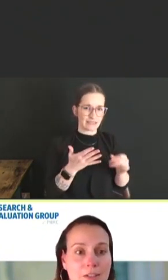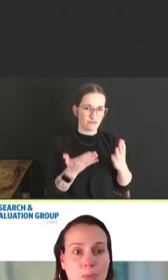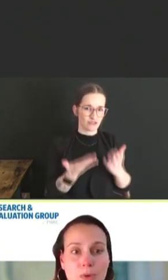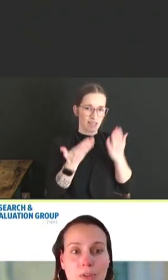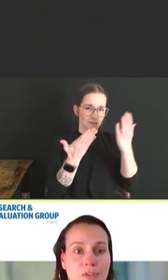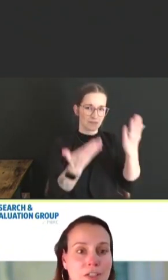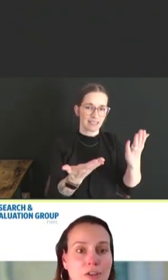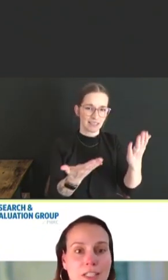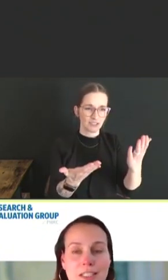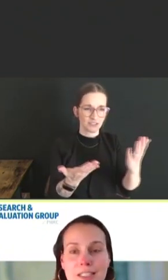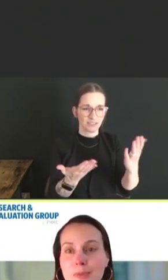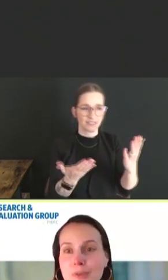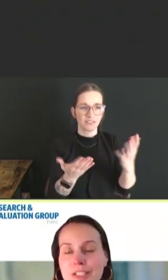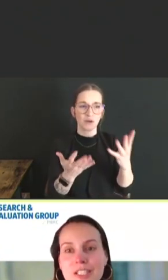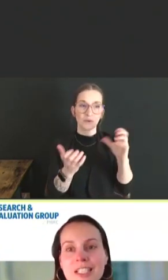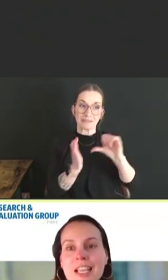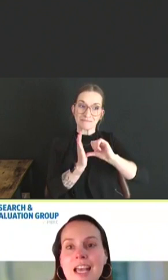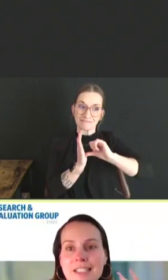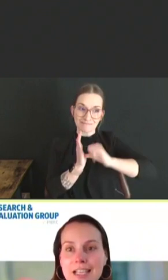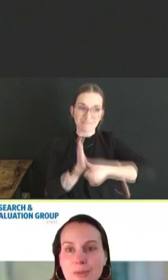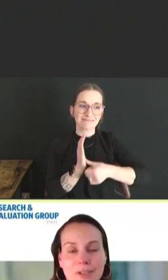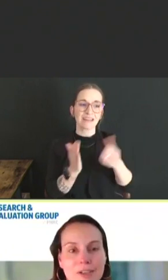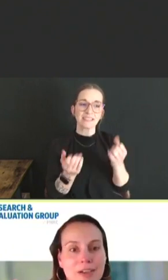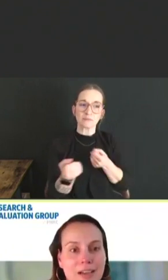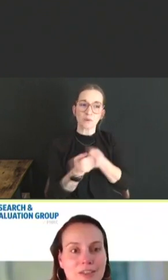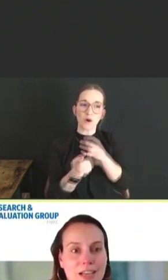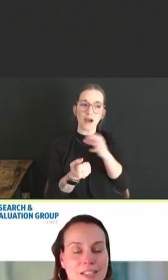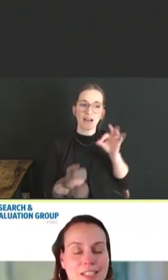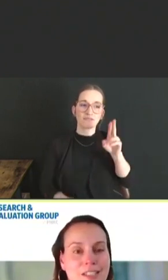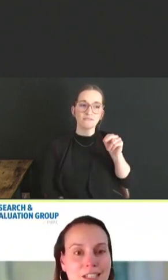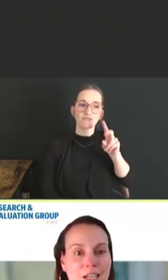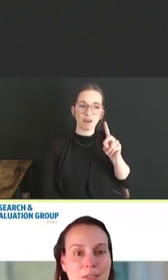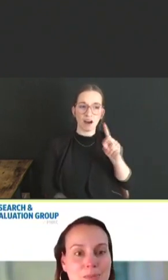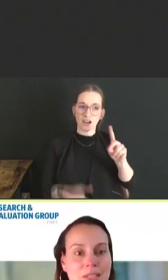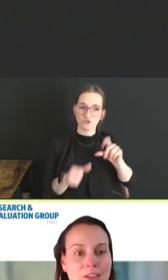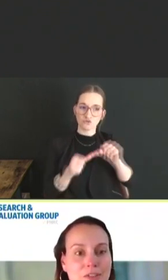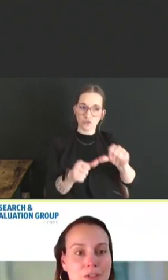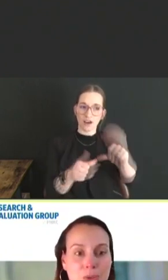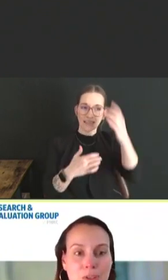the support and fund chronic disease preventions, as that's where vaccines come into play for sure,